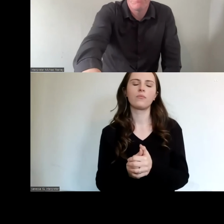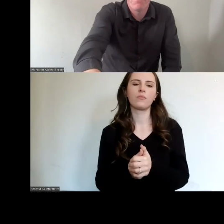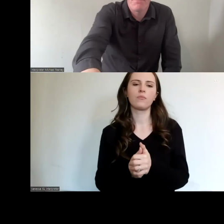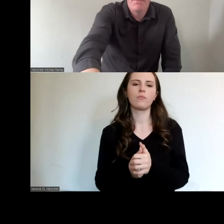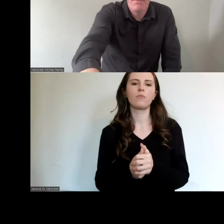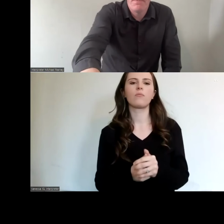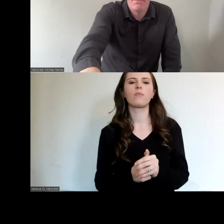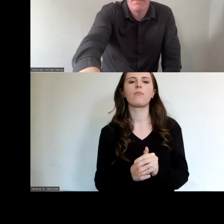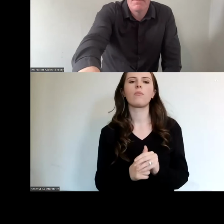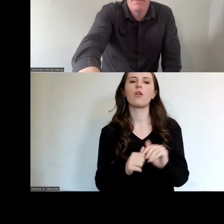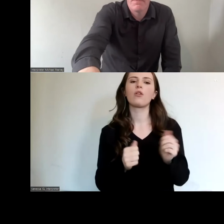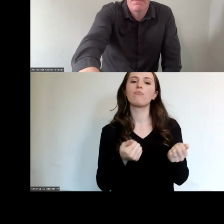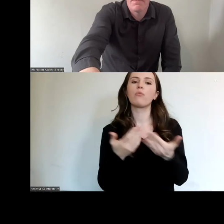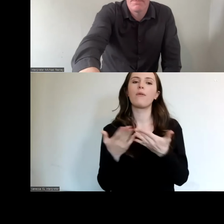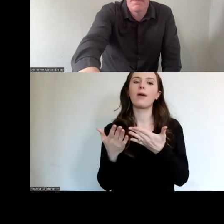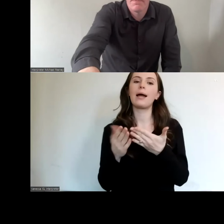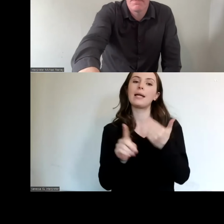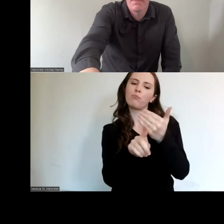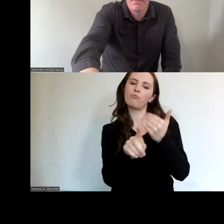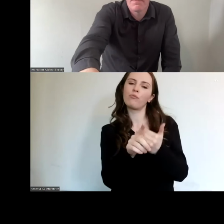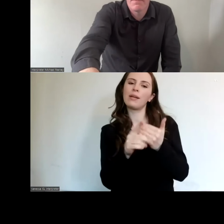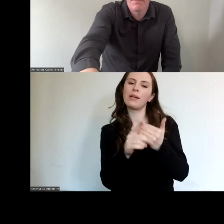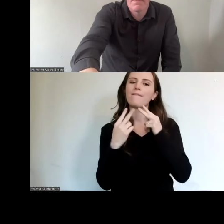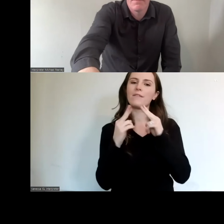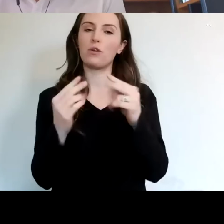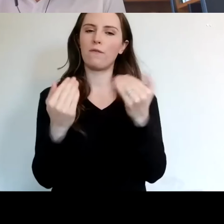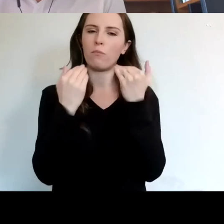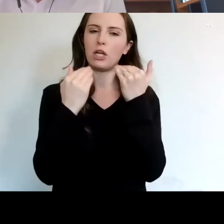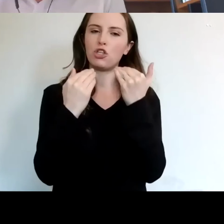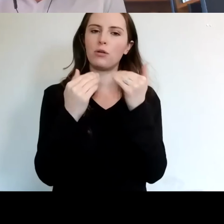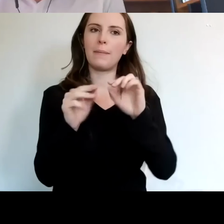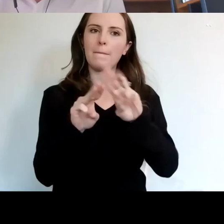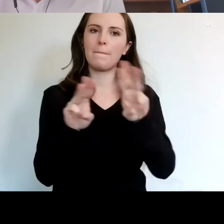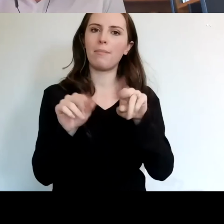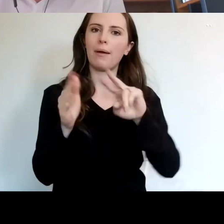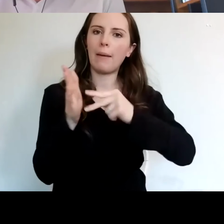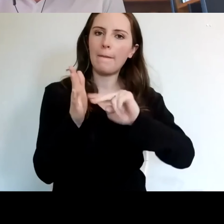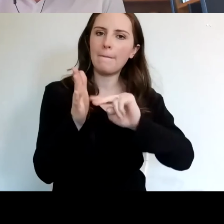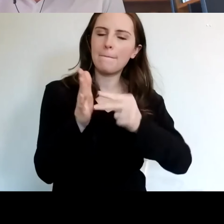to allow people to plan their journeys in advance. Two good examples — the Victoria and Albert Museum in the UK